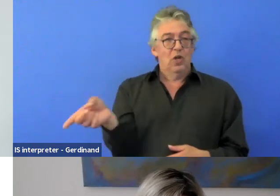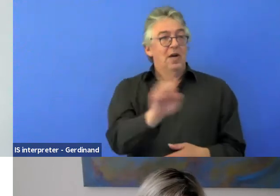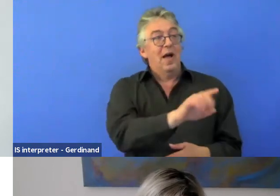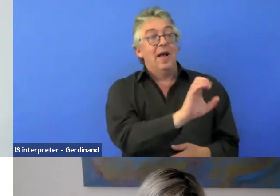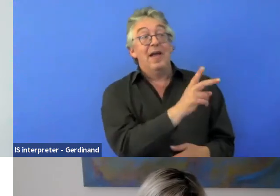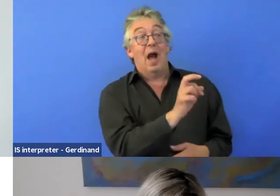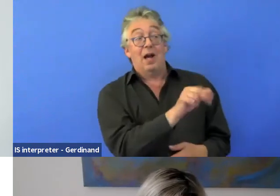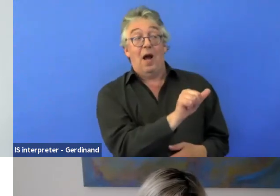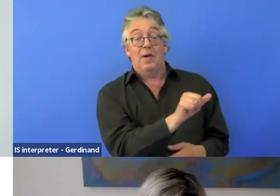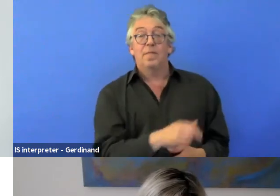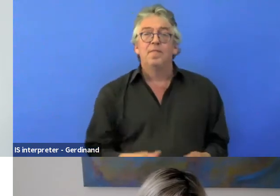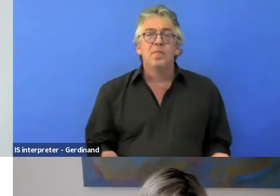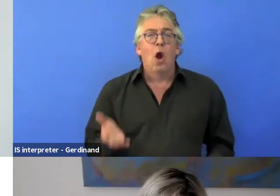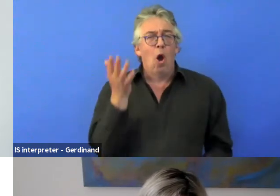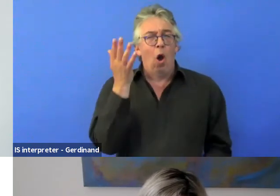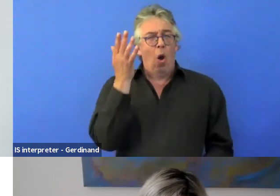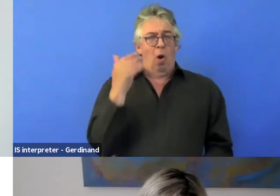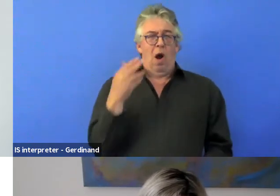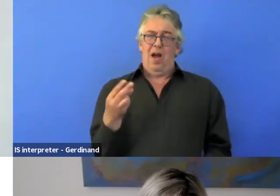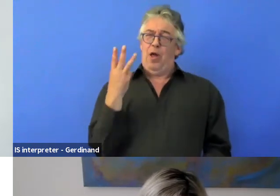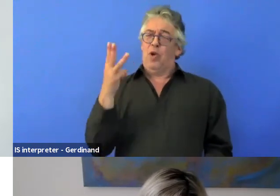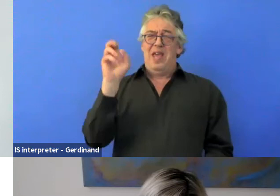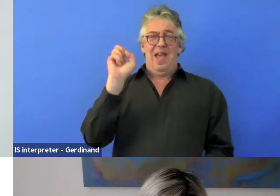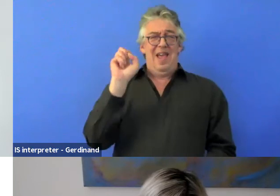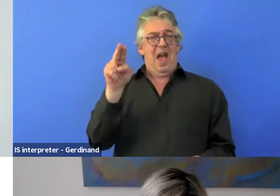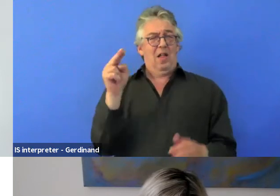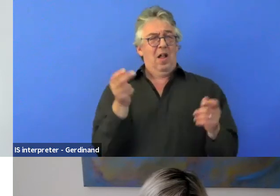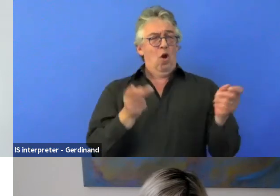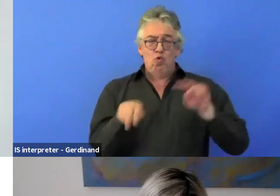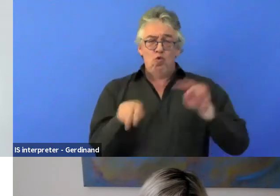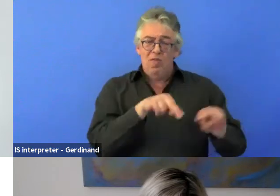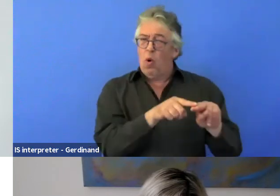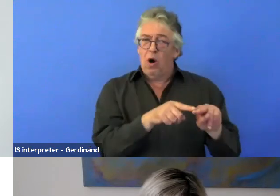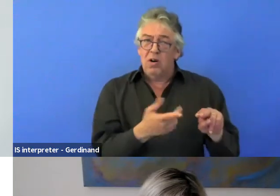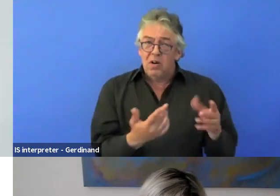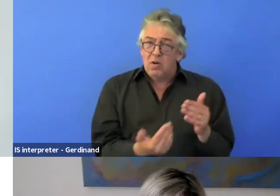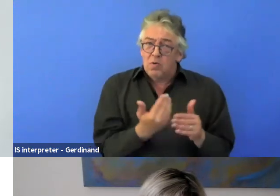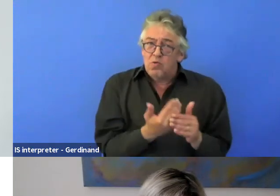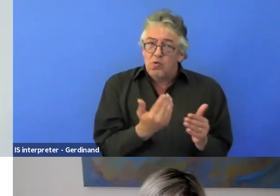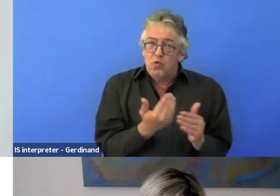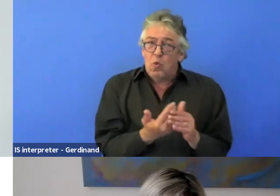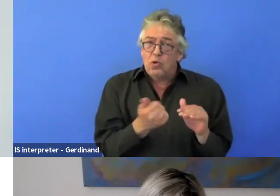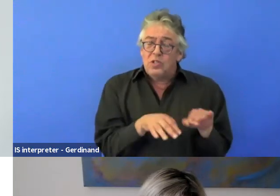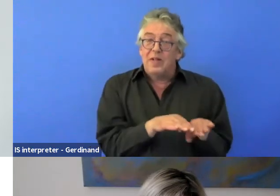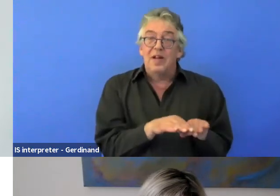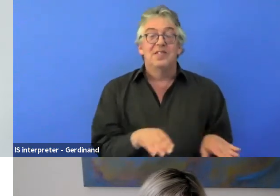Why review the three ENs given they have been published recently? Good question.